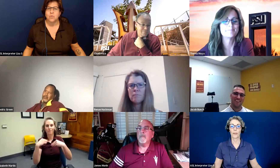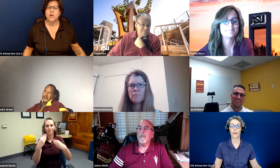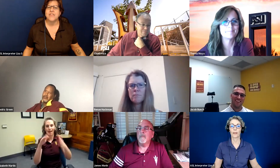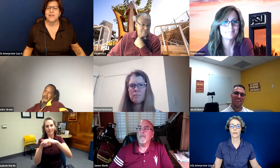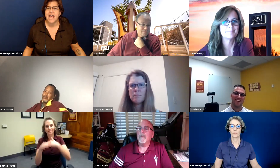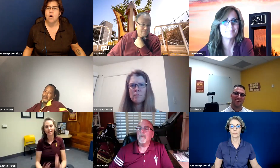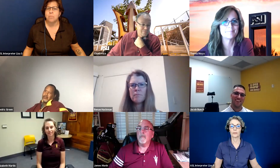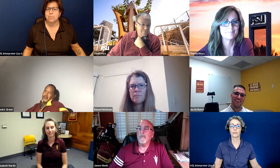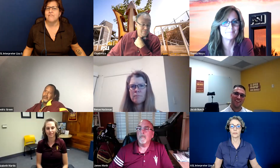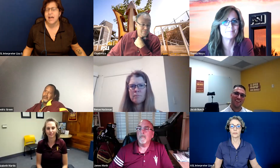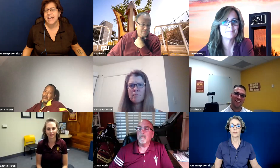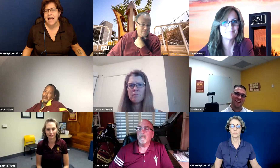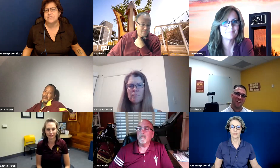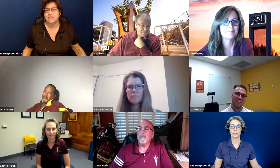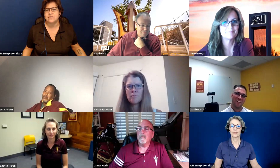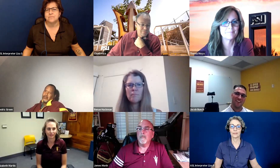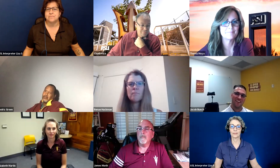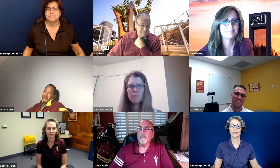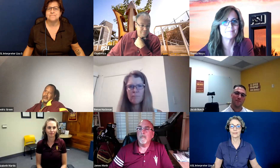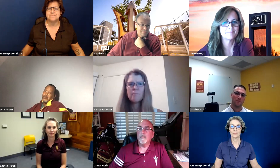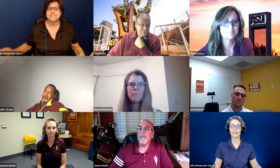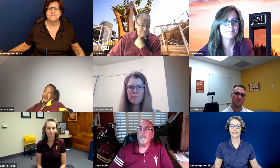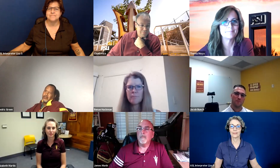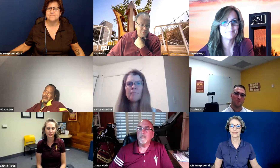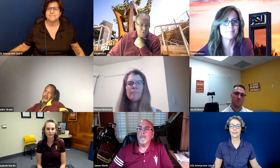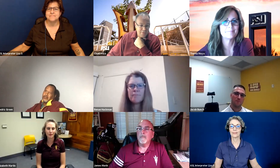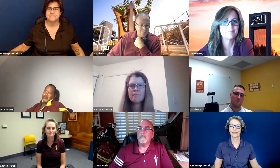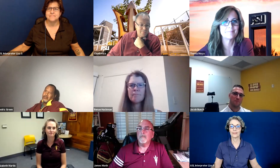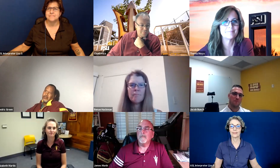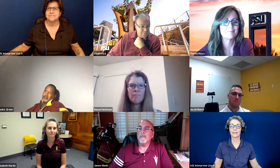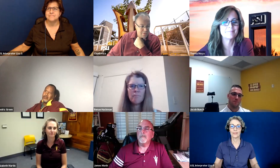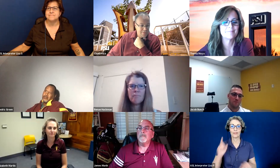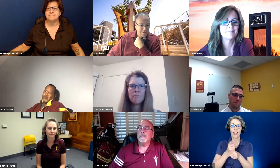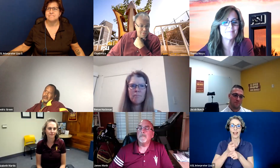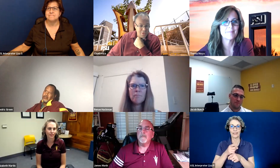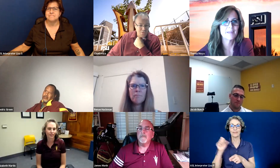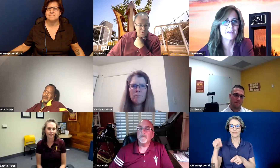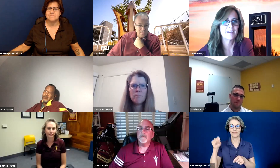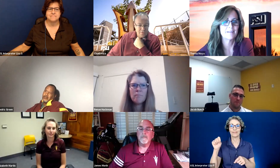We're there to help provide the access. Great. Thank you.